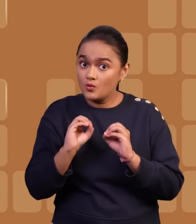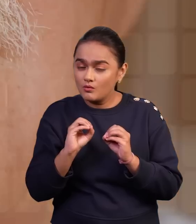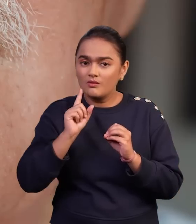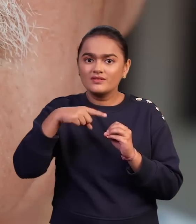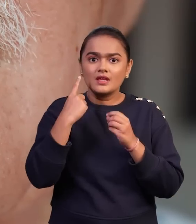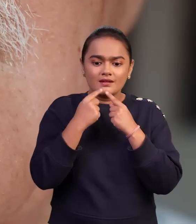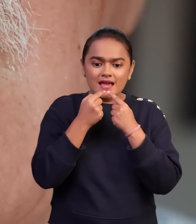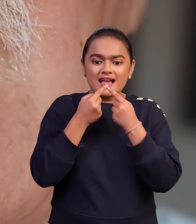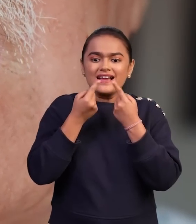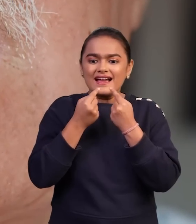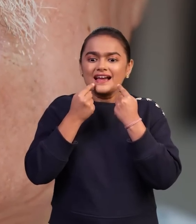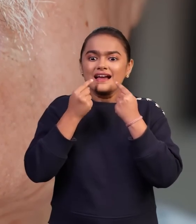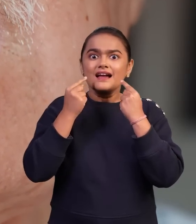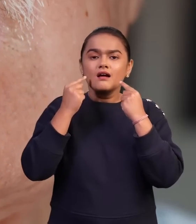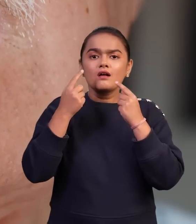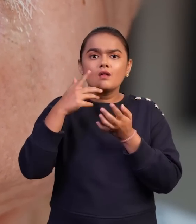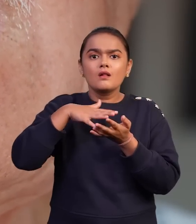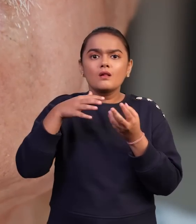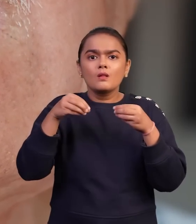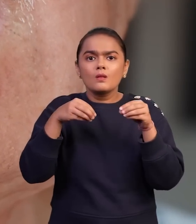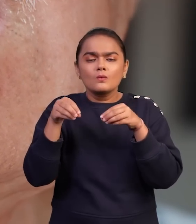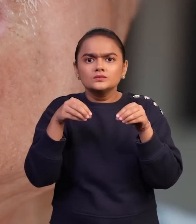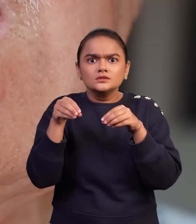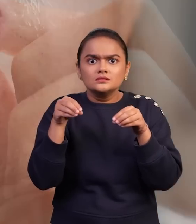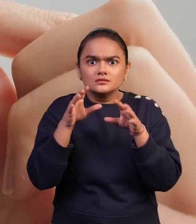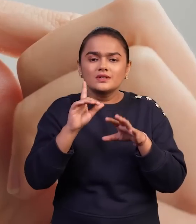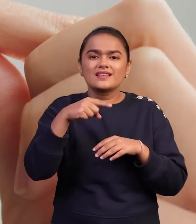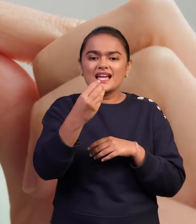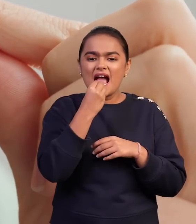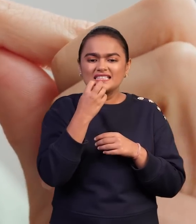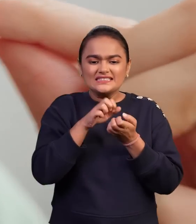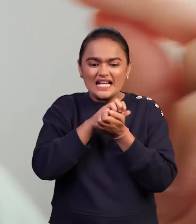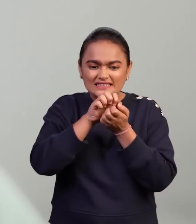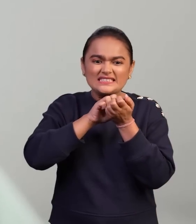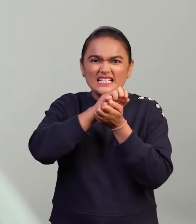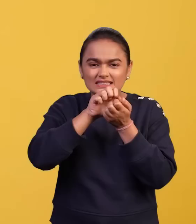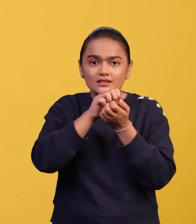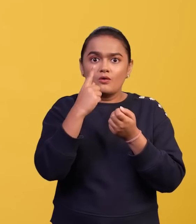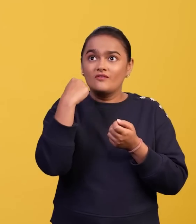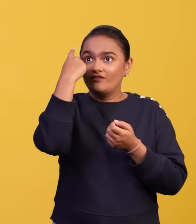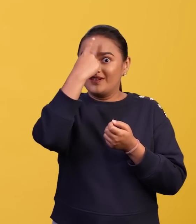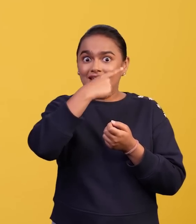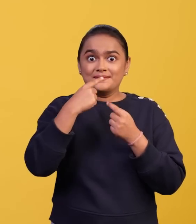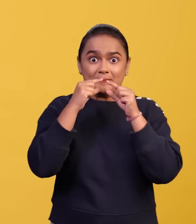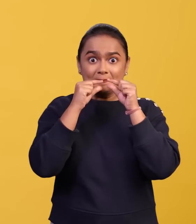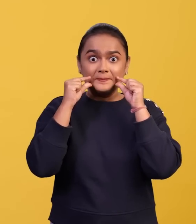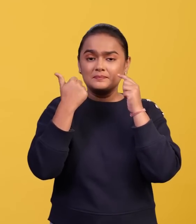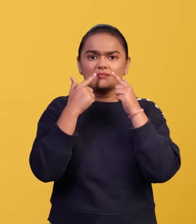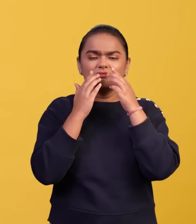the surrounding teeth may gradually shift from their positions. This can affect chewing ability and facial structure.